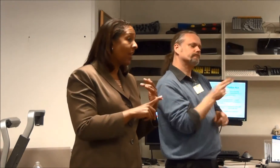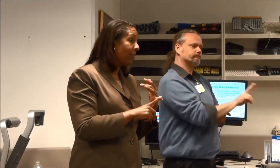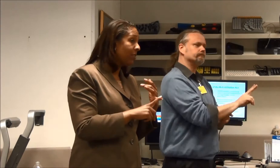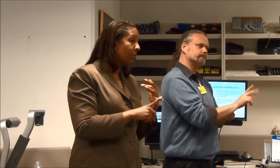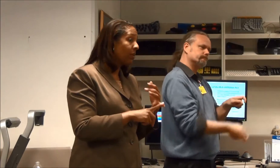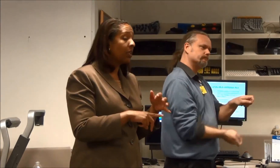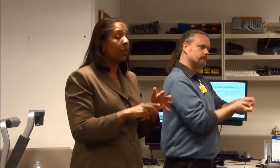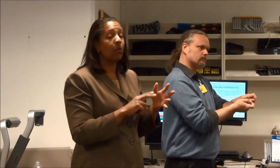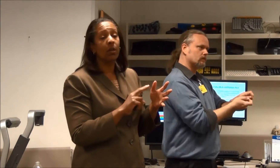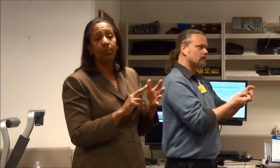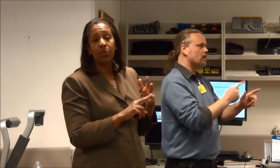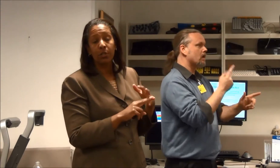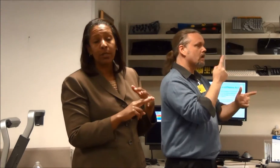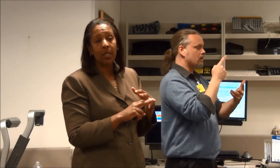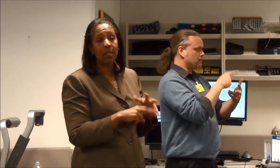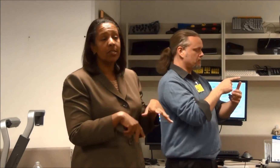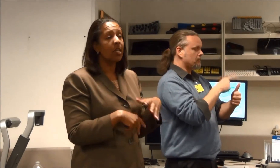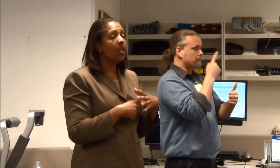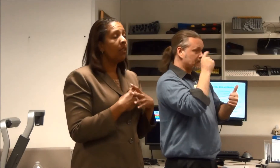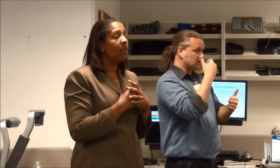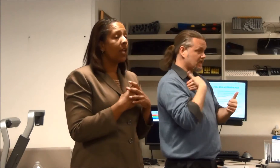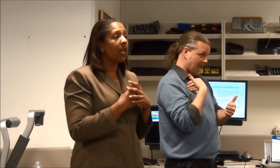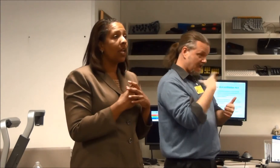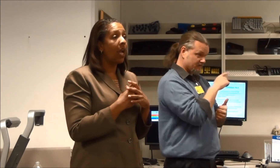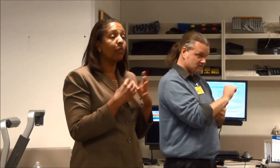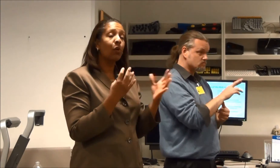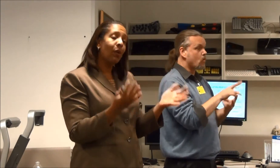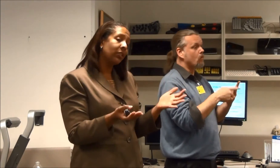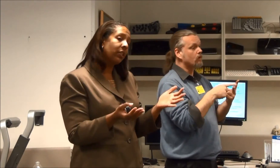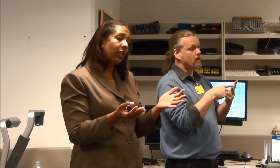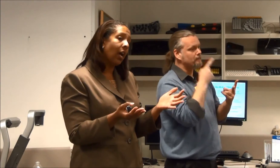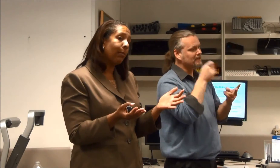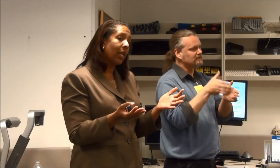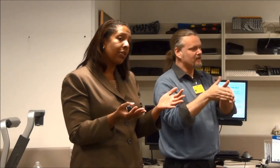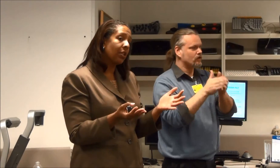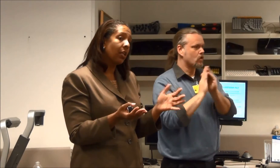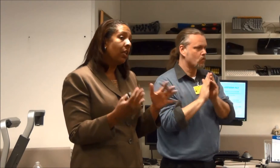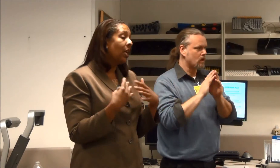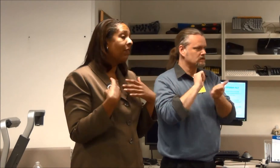have a disability; or number two, because they have requested an accommodation.